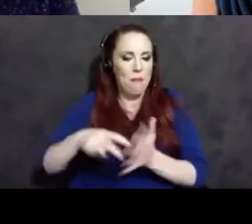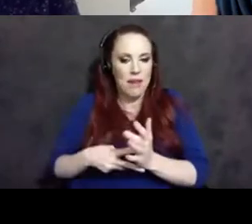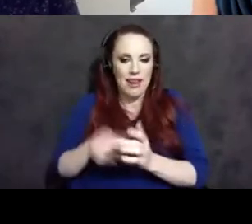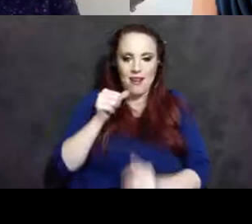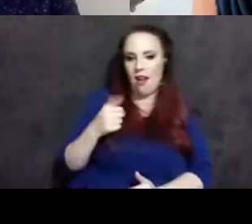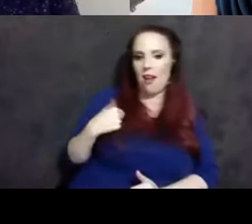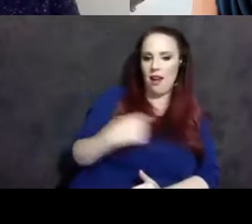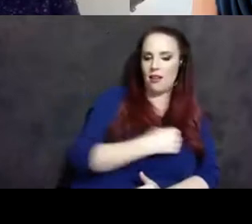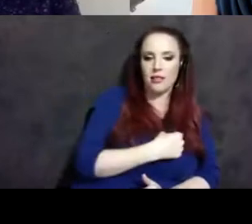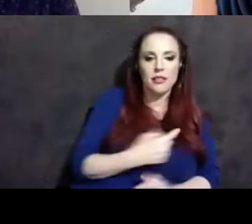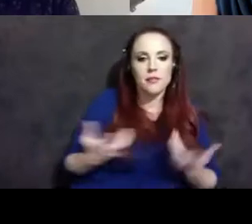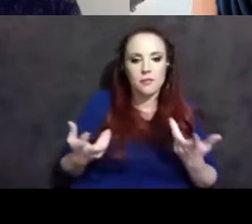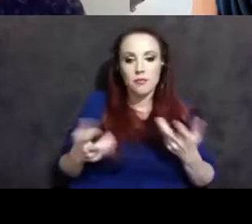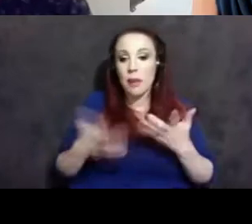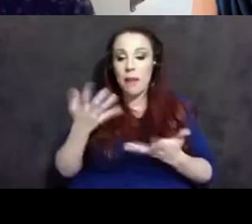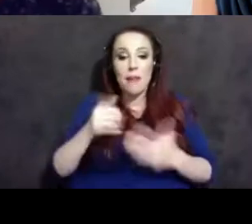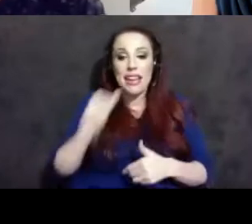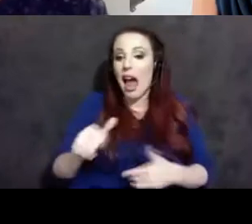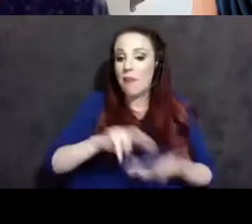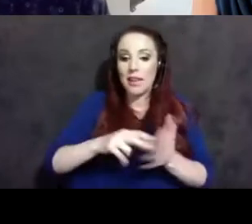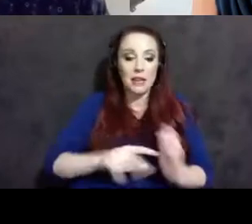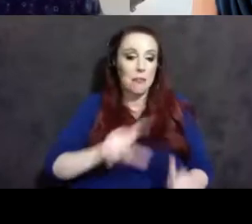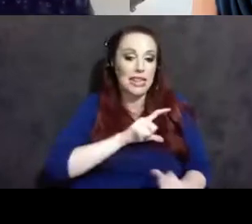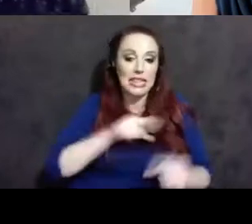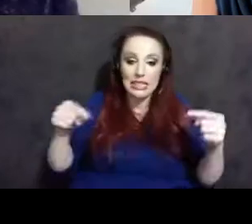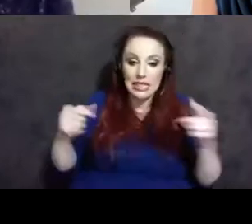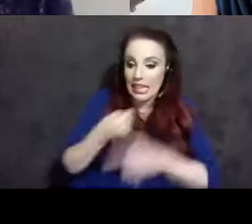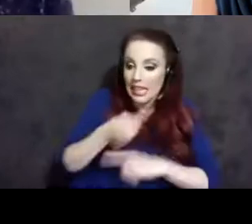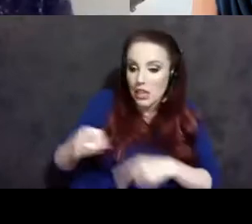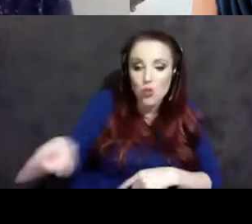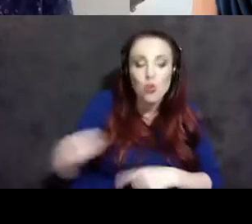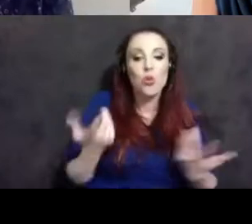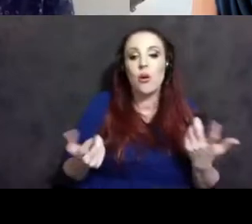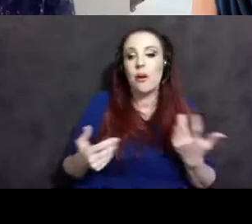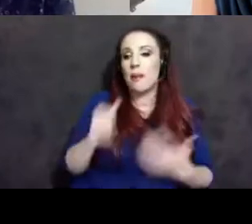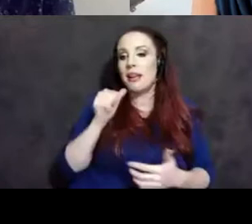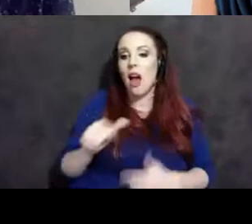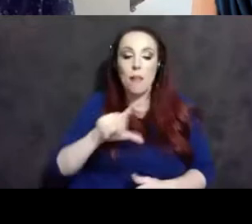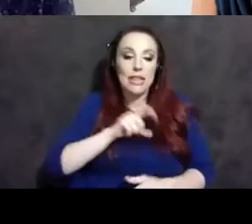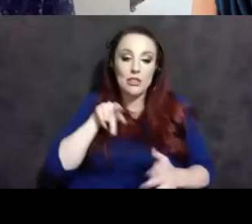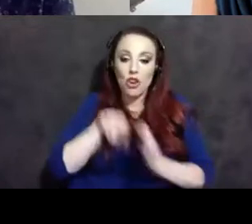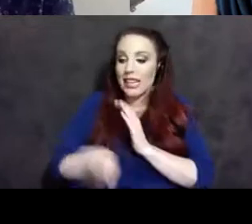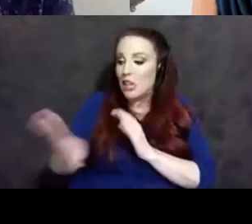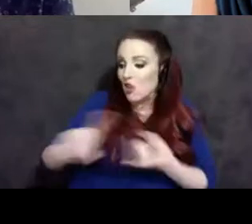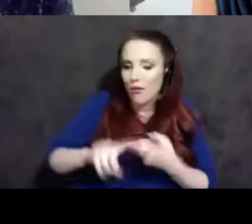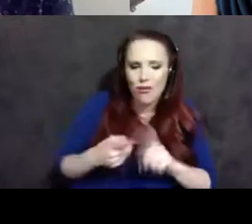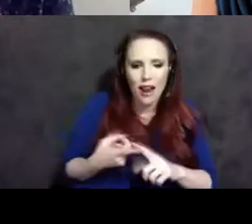And it may not be that the police are hitting you, it may be that they’re not killing your friend, it may be the white woman in your office is asserting power, like Amy Cooper